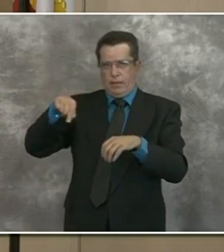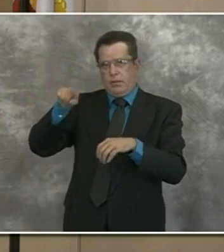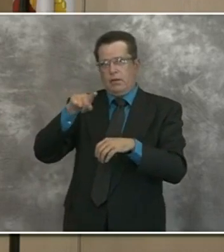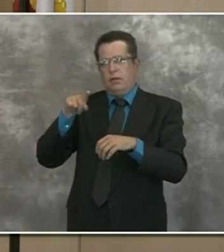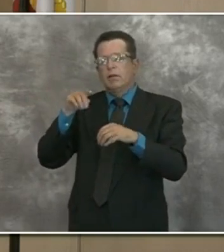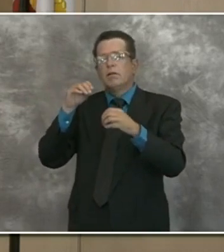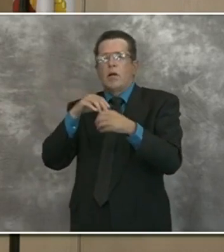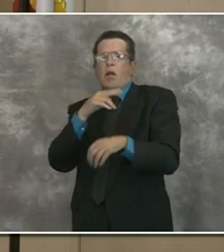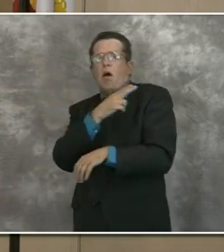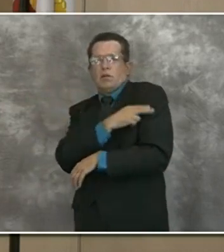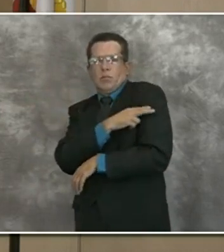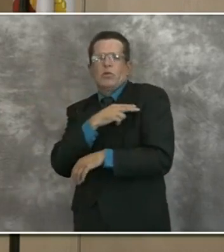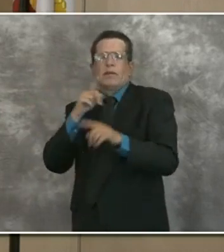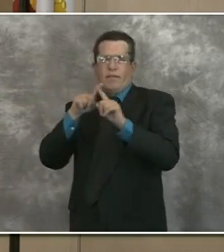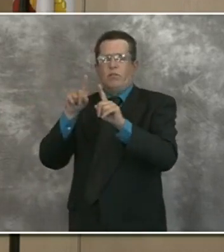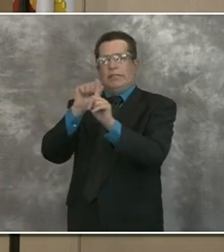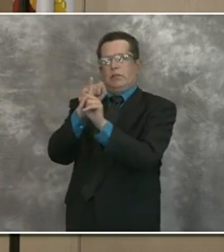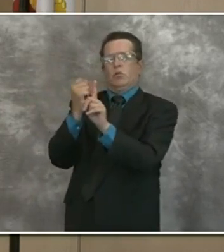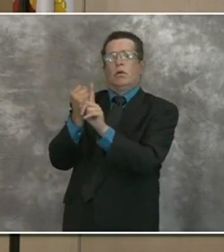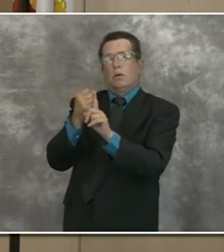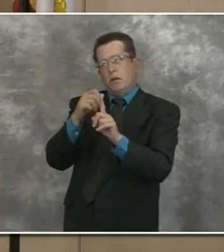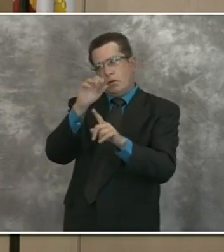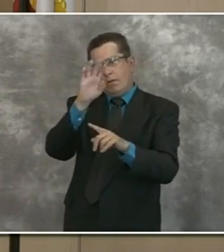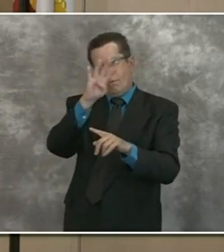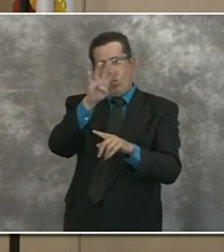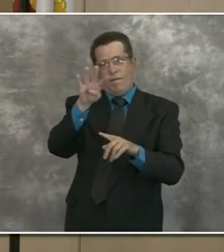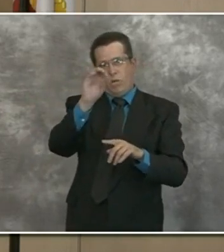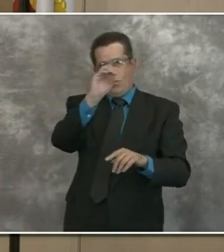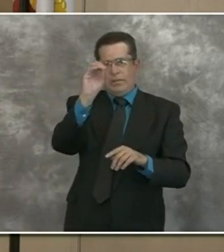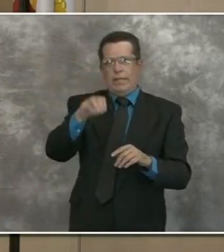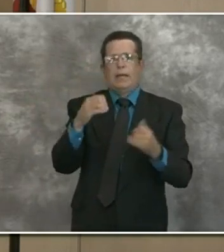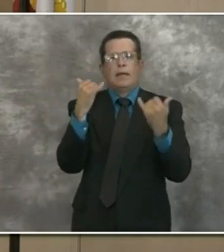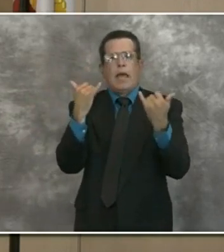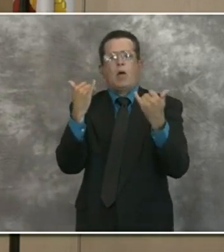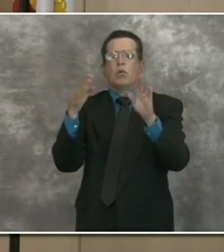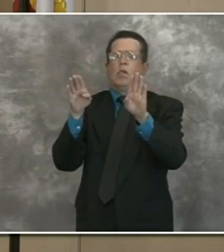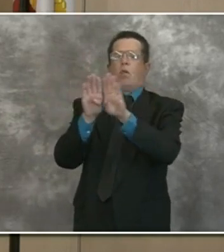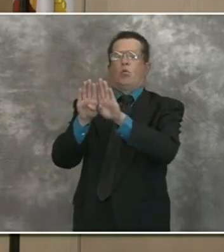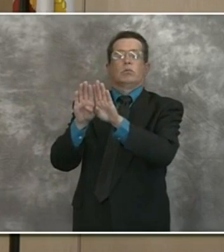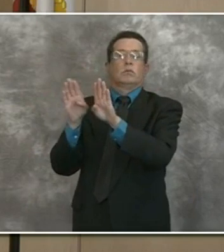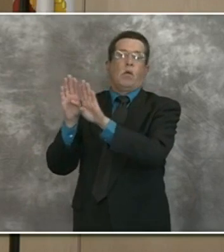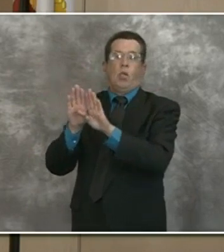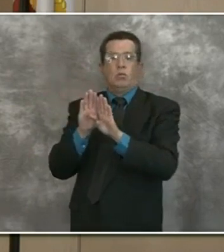CAN GO TO THE COUNTY SEAL. THERE HAVE BEEN 97 ACUMEN TO OUTBREAKS IN CONVICT IN